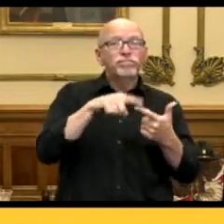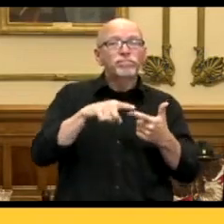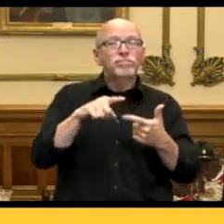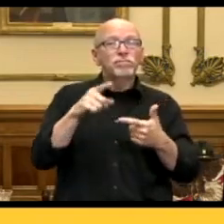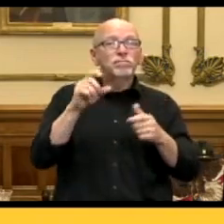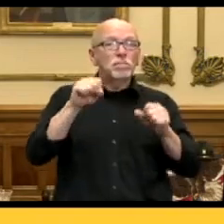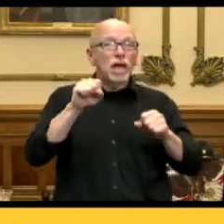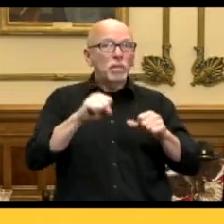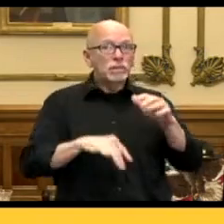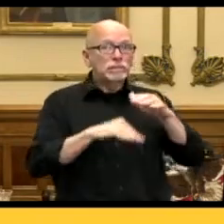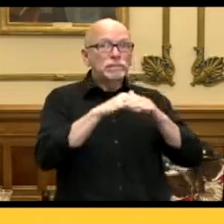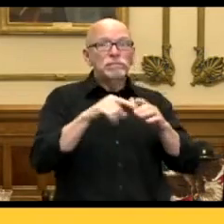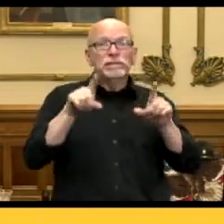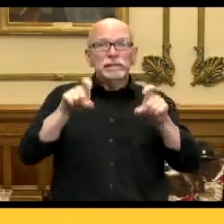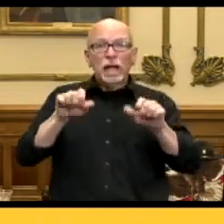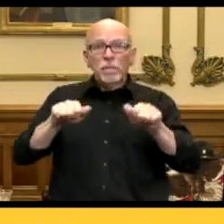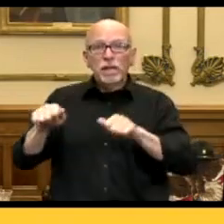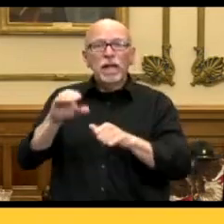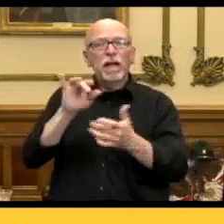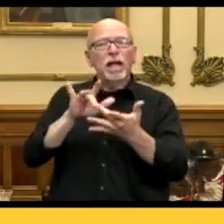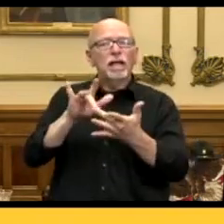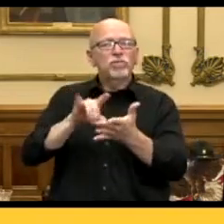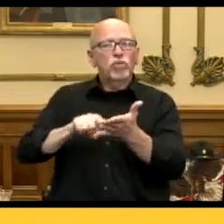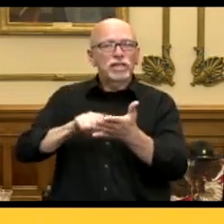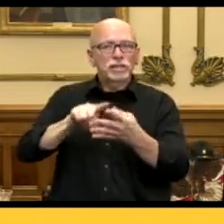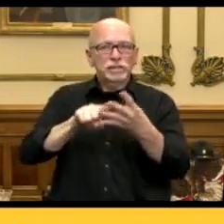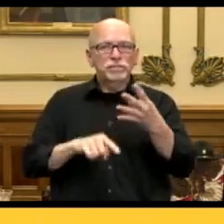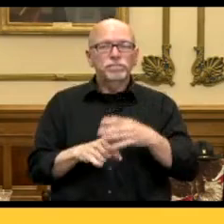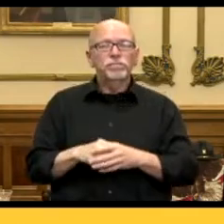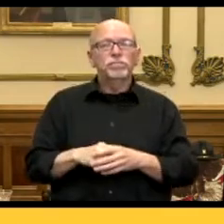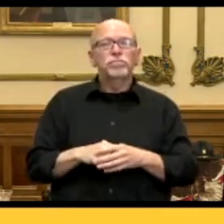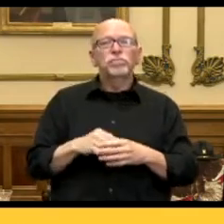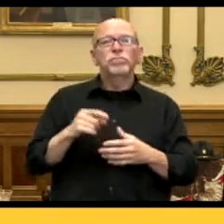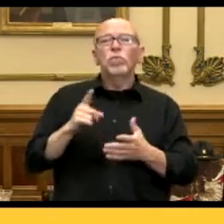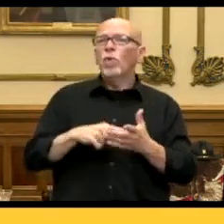testing ability and contact tracing. What concerns me is that we're seeing